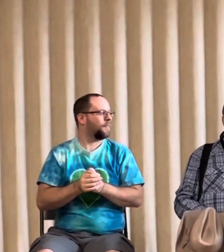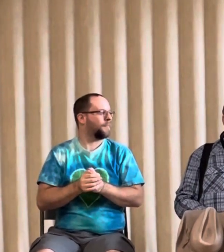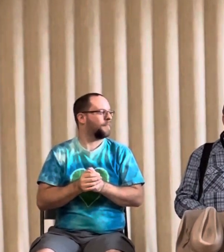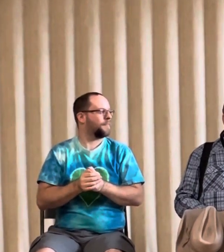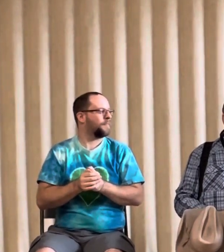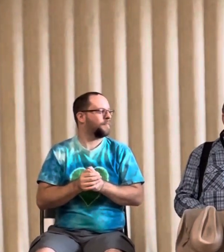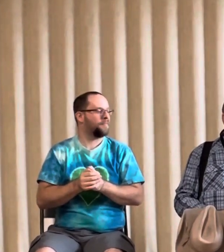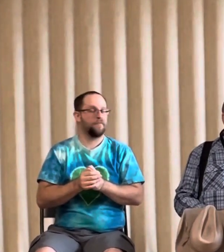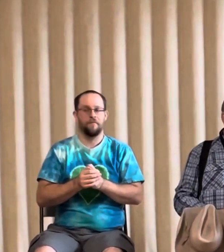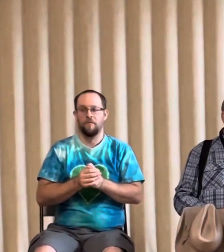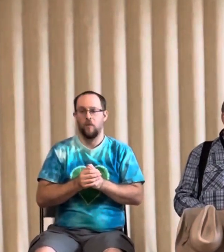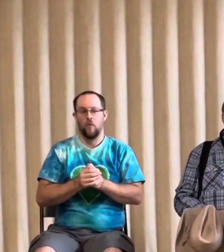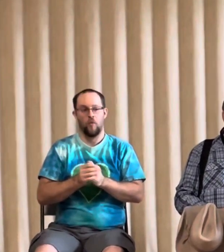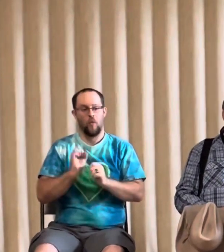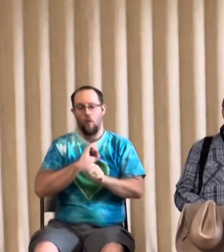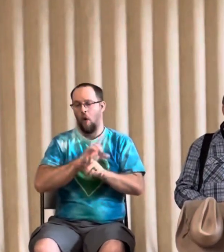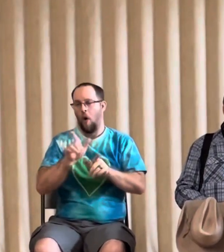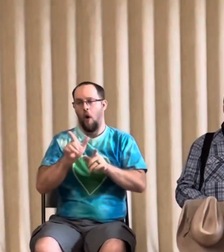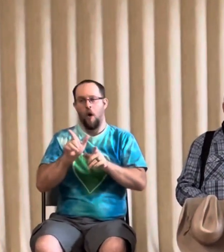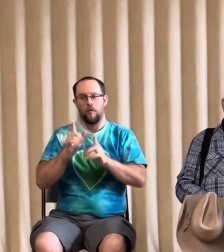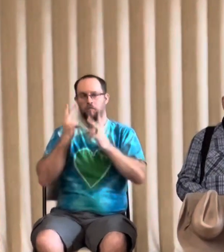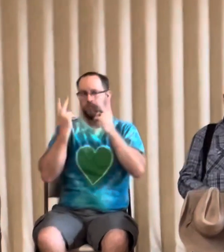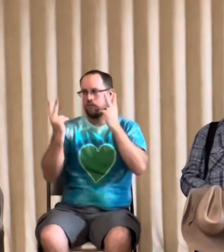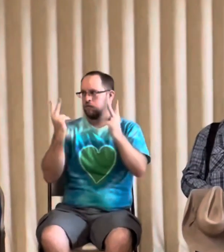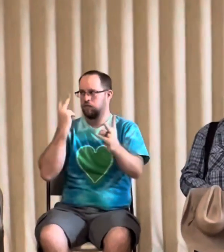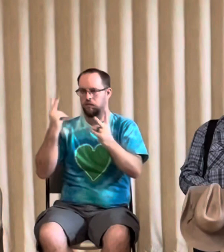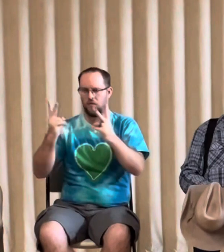"Everywhere we went, it was full of life. There were so many people,